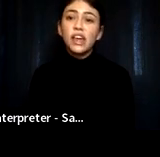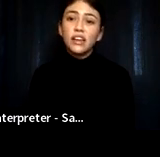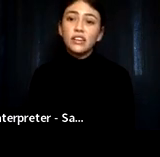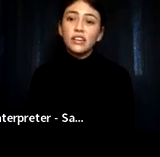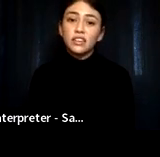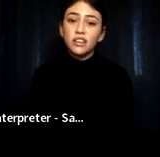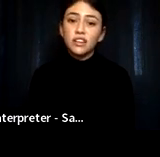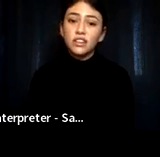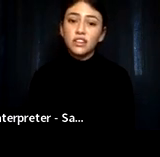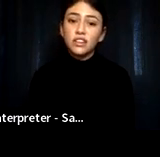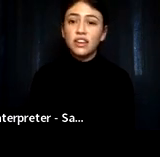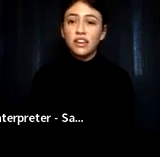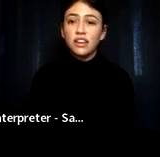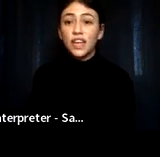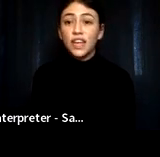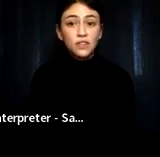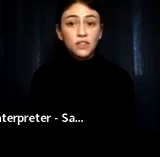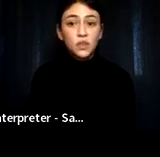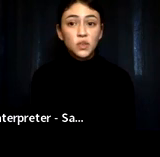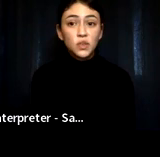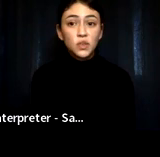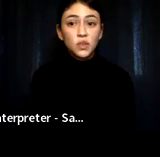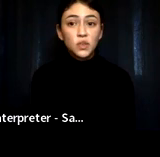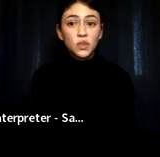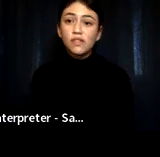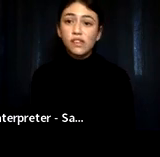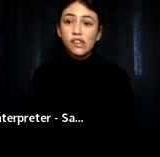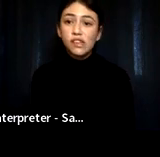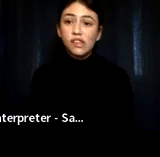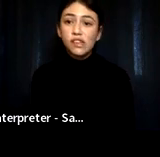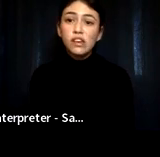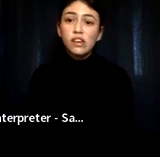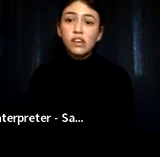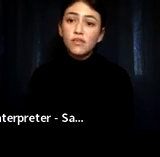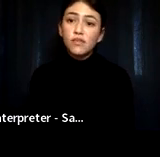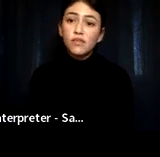And technology that is advanced enough to accommodate all of these services it's also very important.